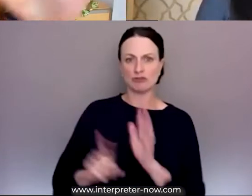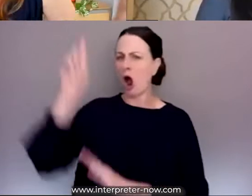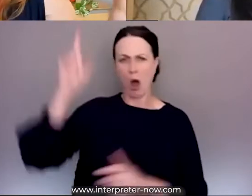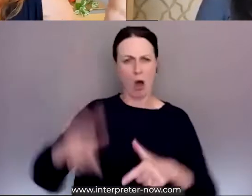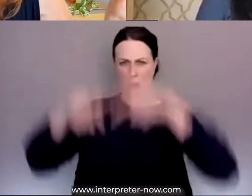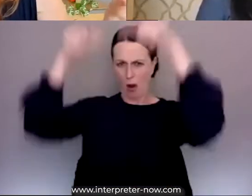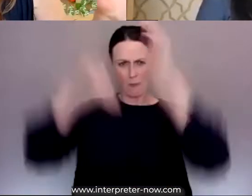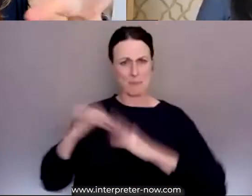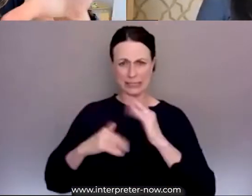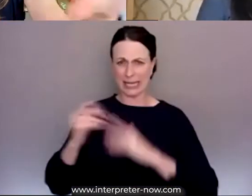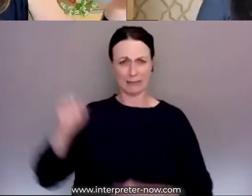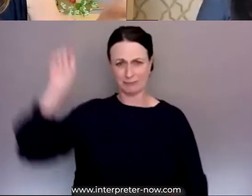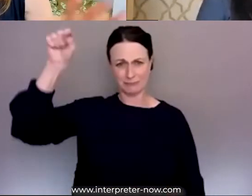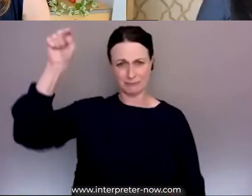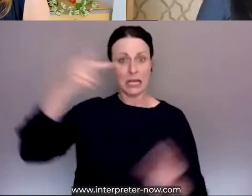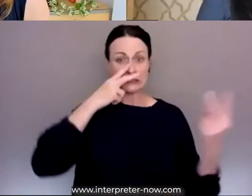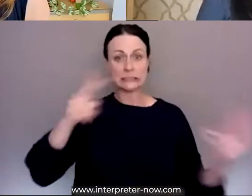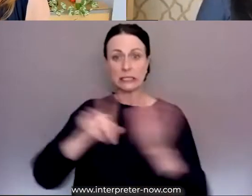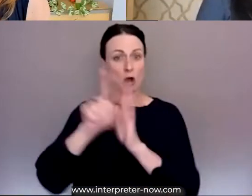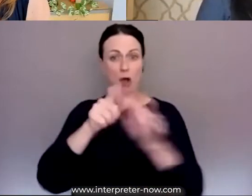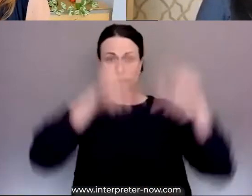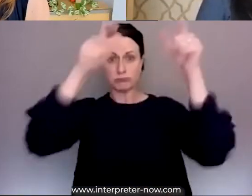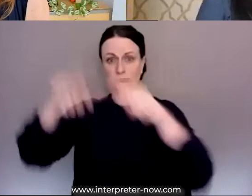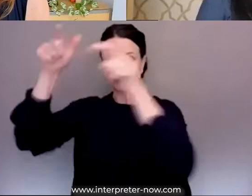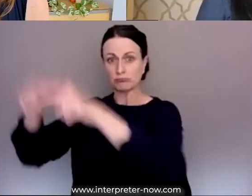And so, I see all the tall buildings in San Francisco and during the pandemic.